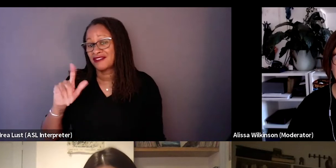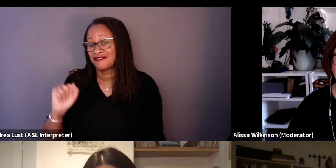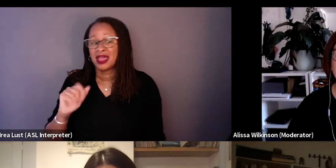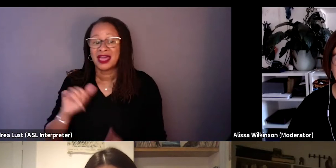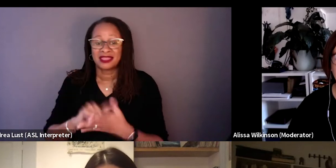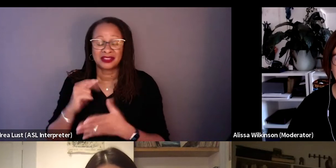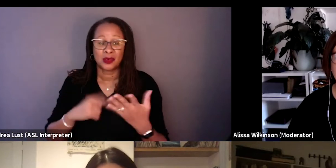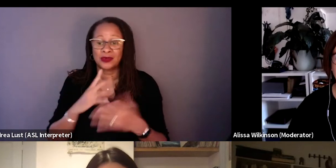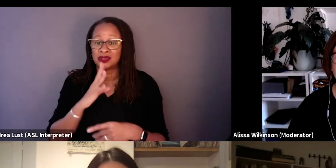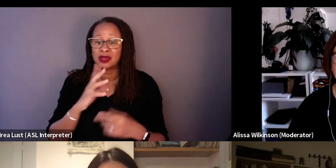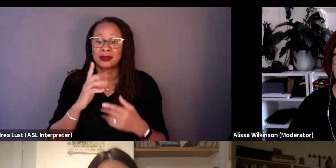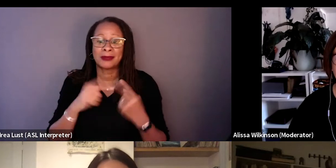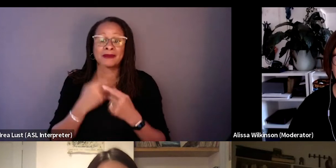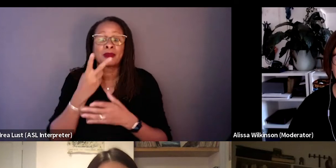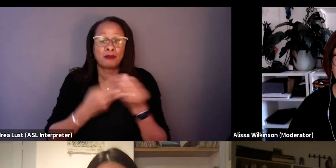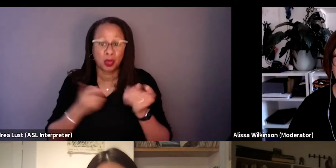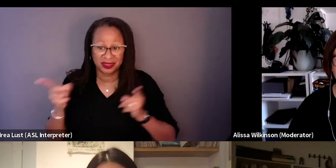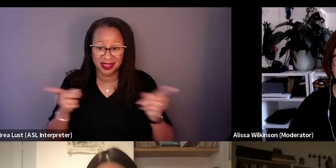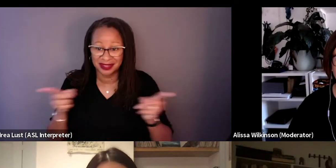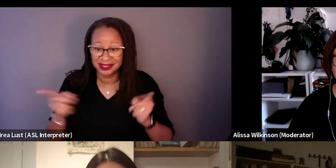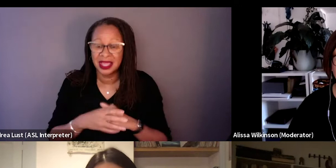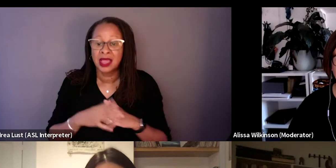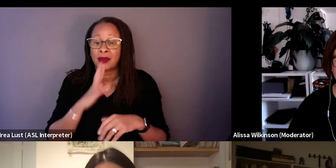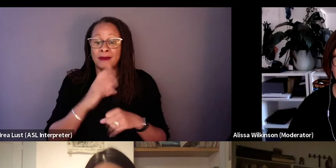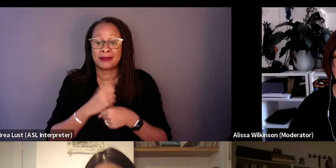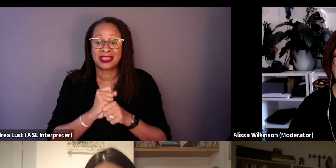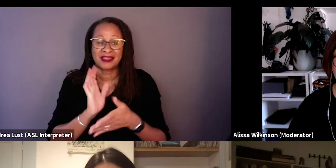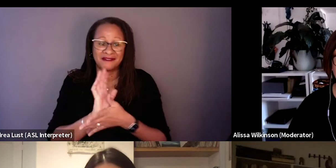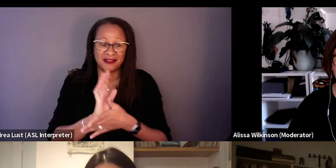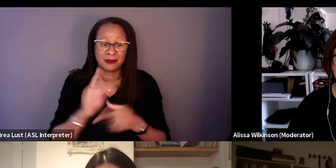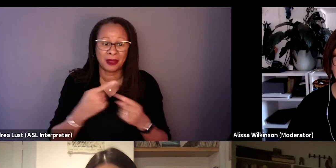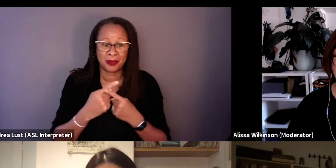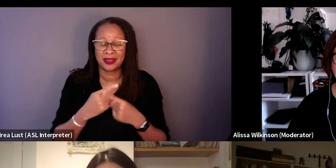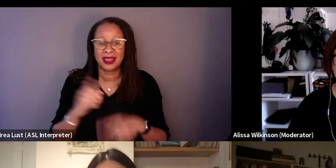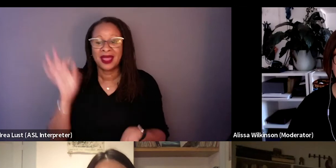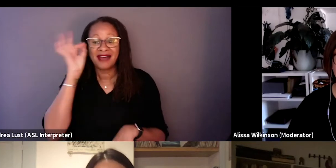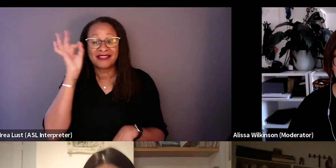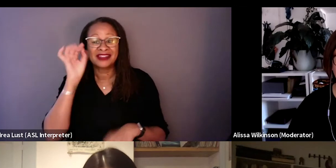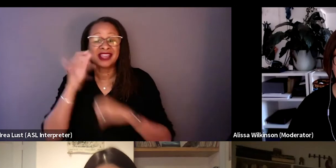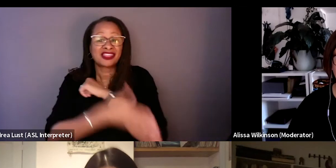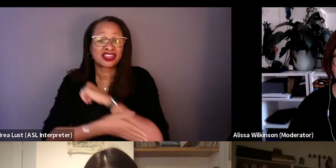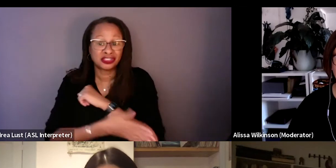both sides, that we are making a film about Afghanistan. I don't really care what you believe in, but you know, we want to show